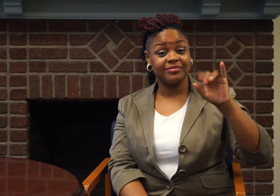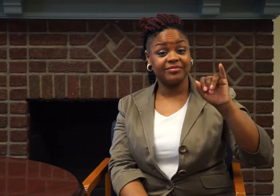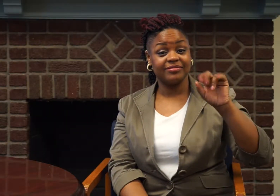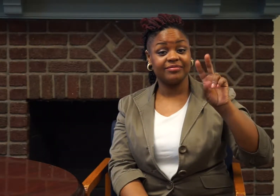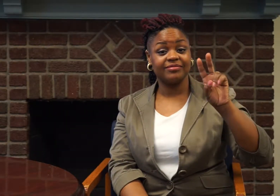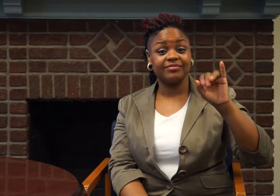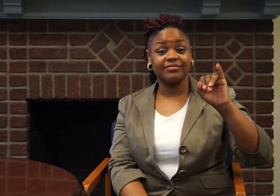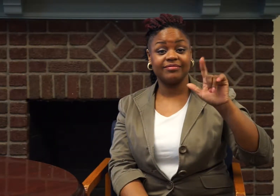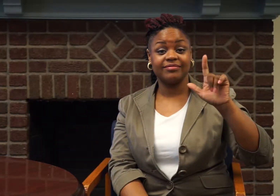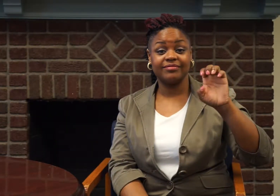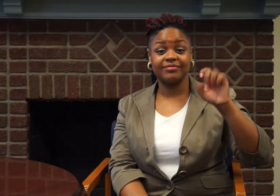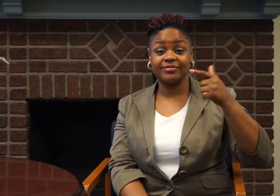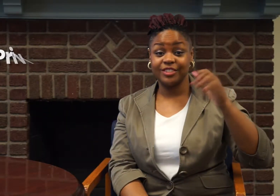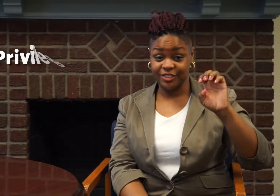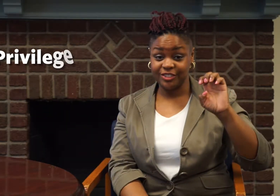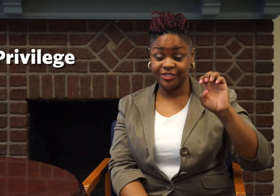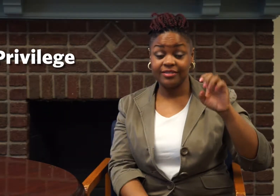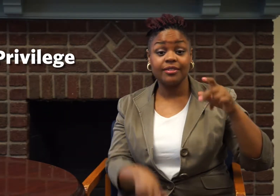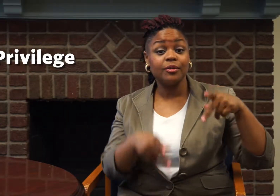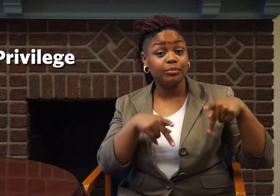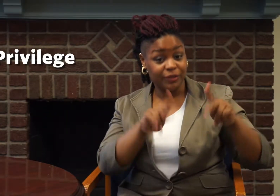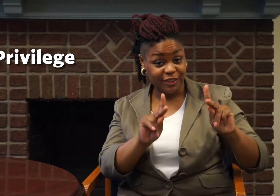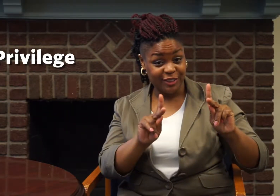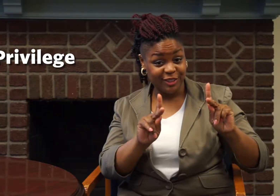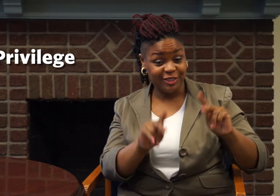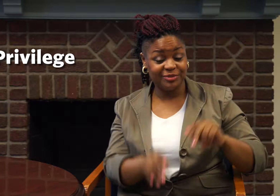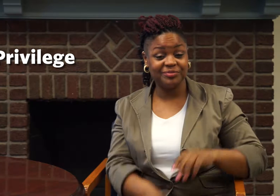(Fingerspelling English word) Privilege.